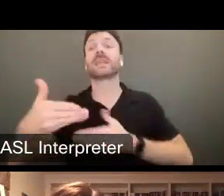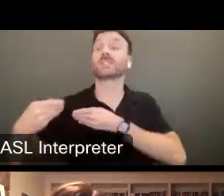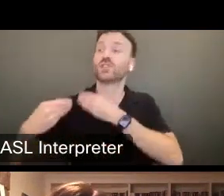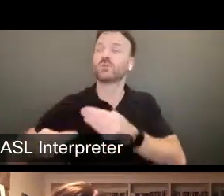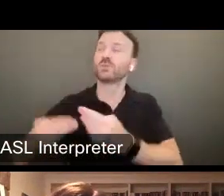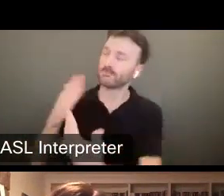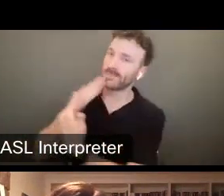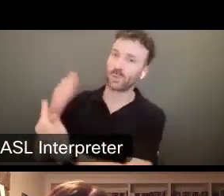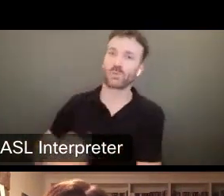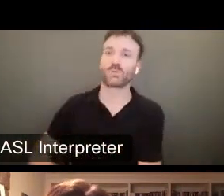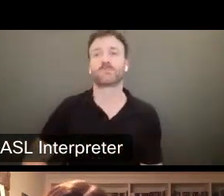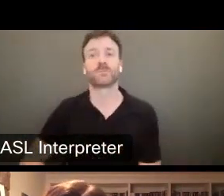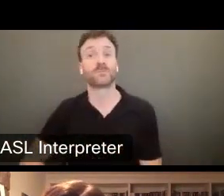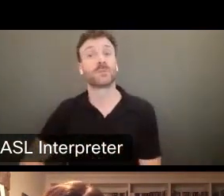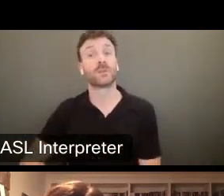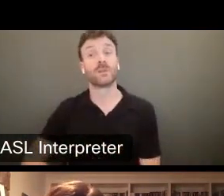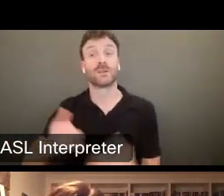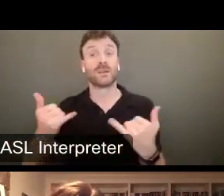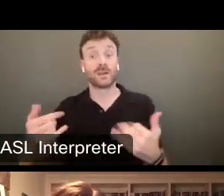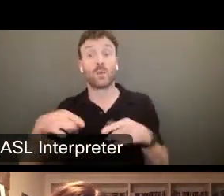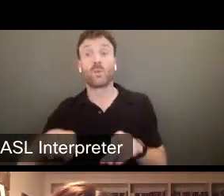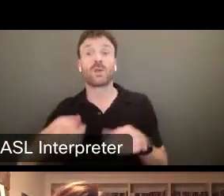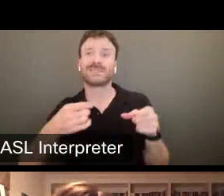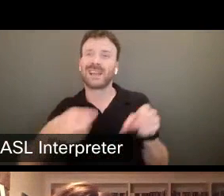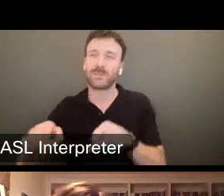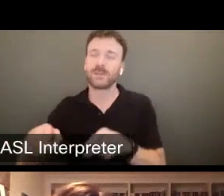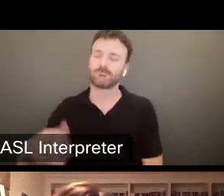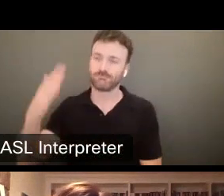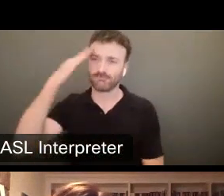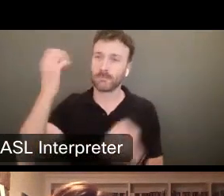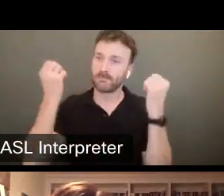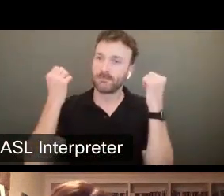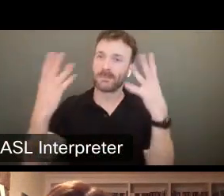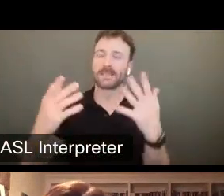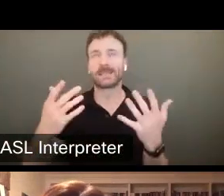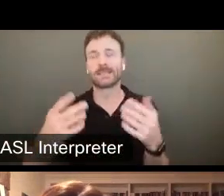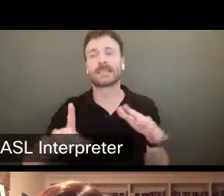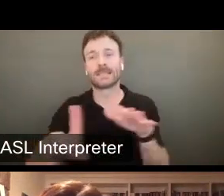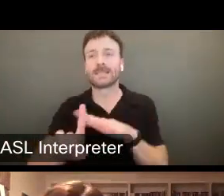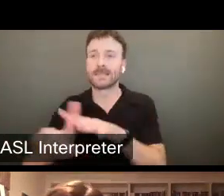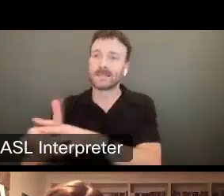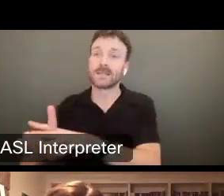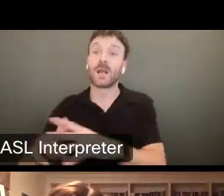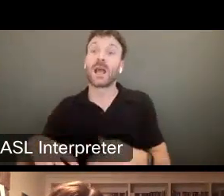there are multiple inconveniences and the risk of creating barriers for people moving around our city.